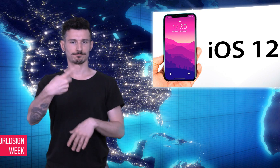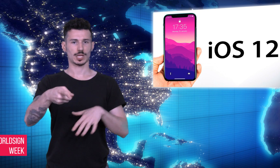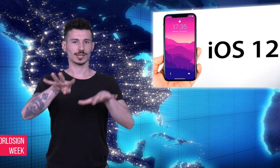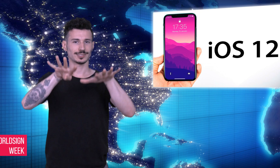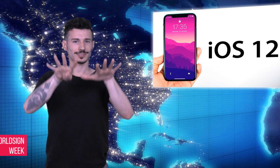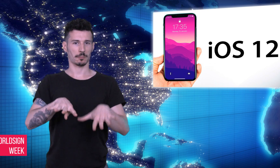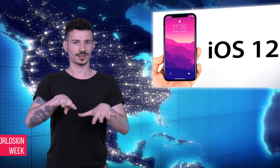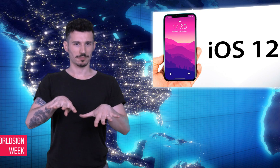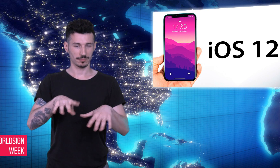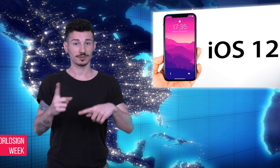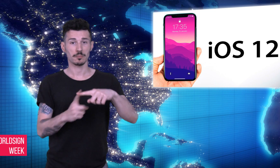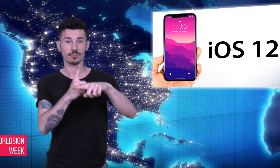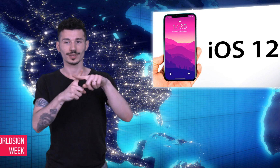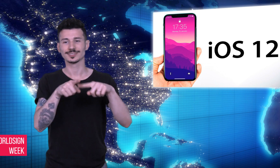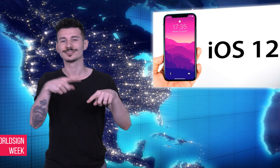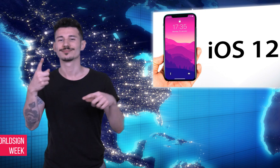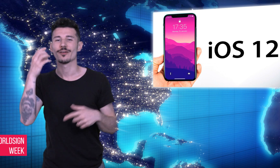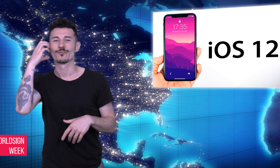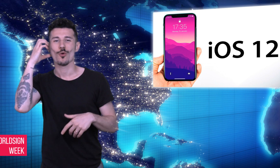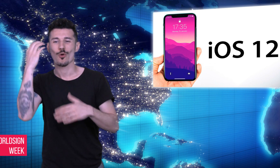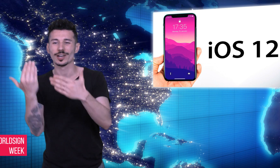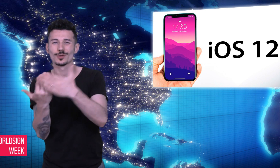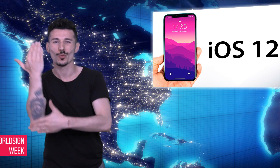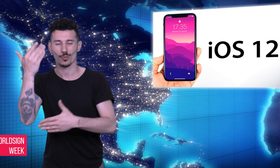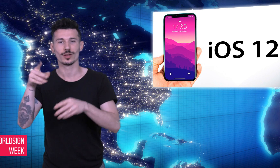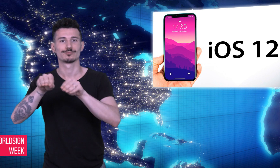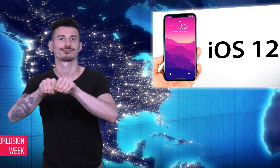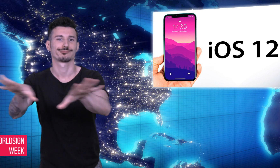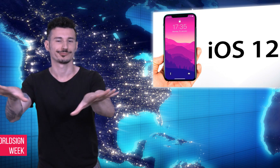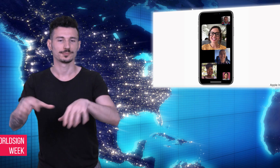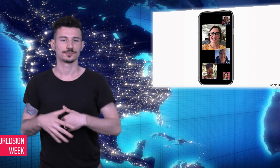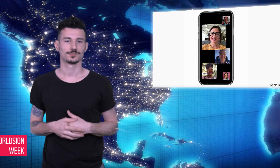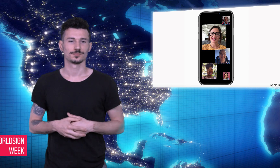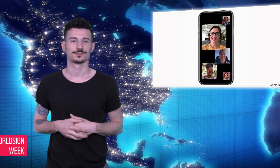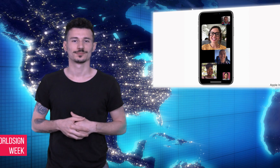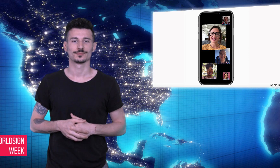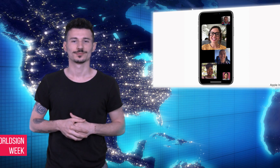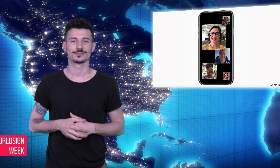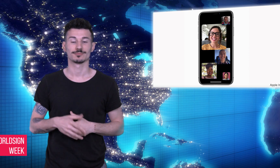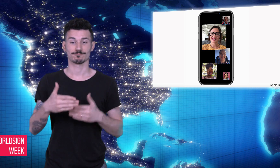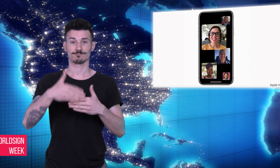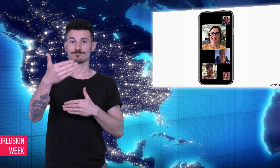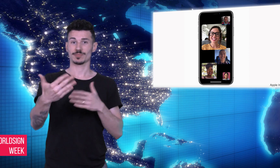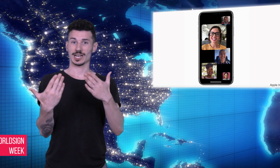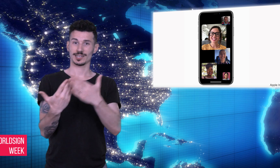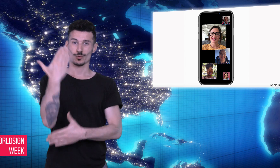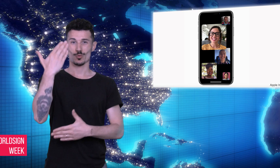as new iPhones. The new iOS 12